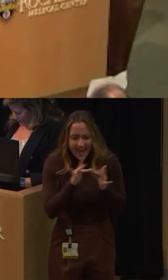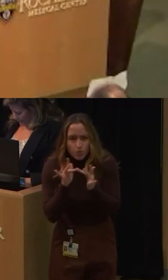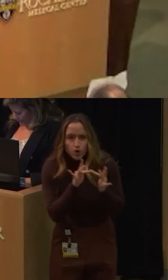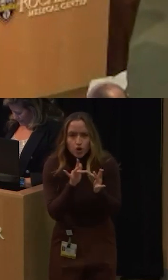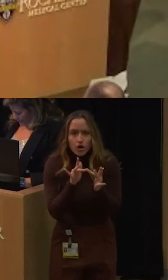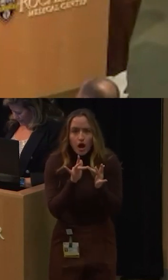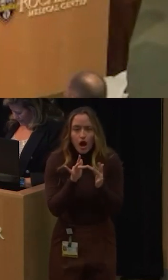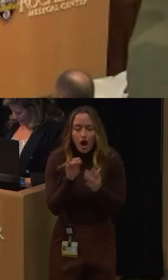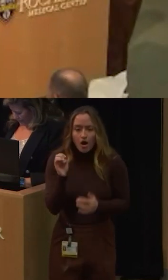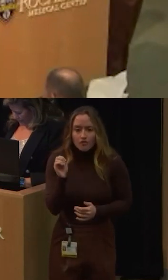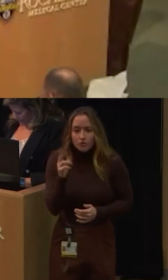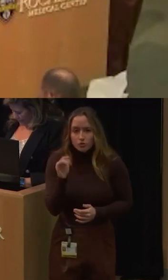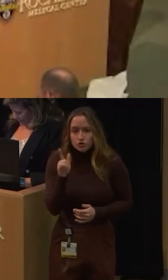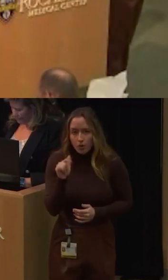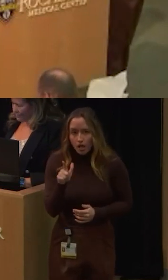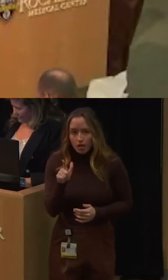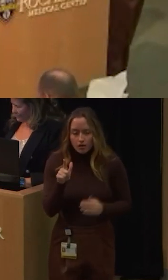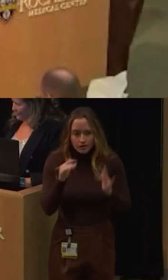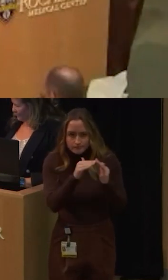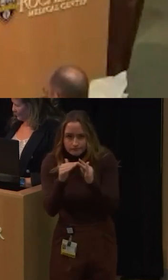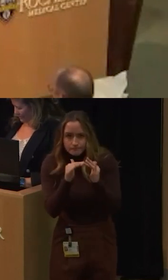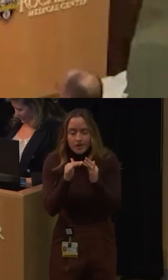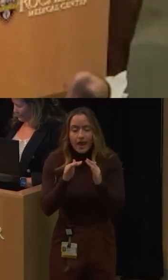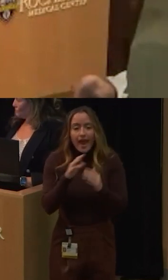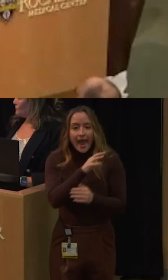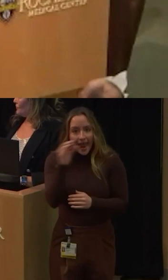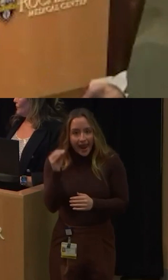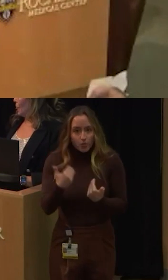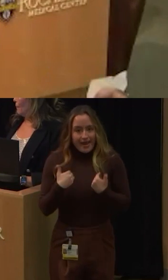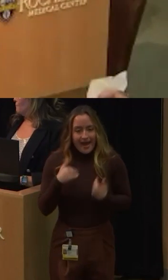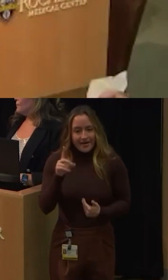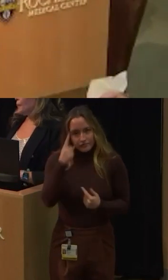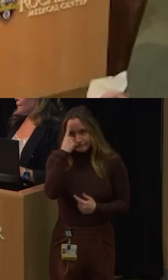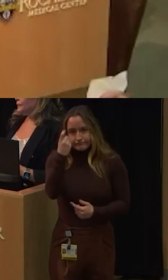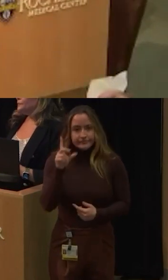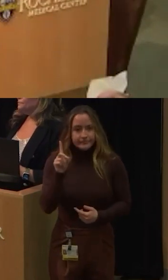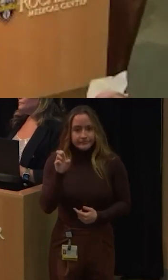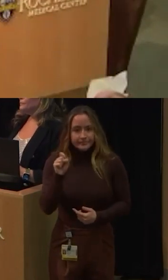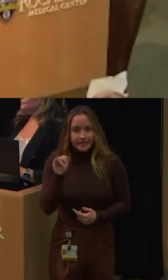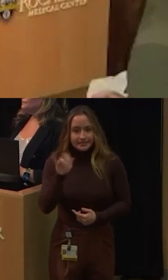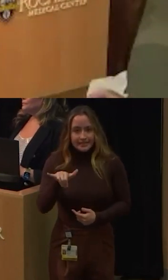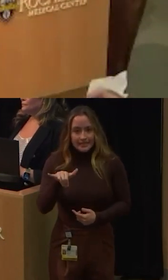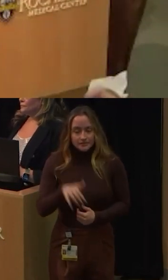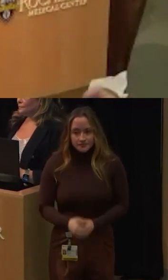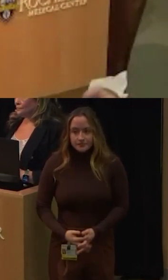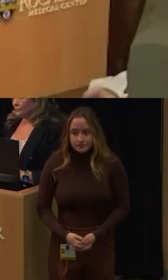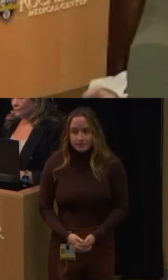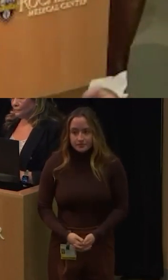tied up in a single garment of destiny, and it strikes me that that is a lesson that we have not learned sufficiently in this community,